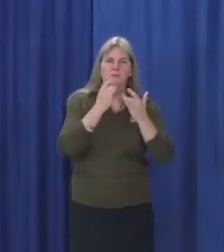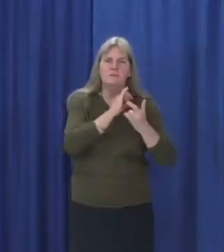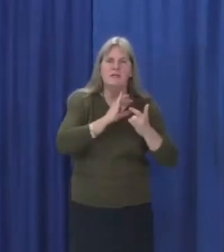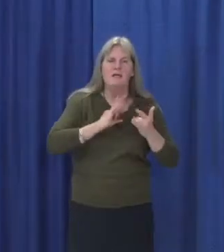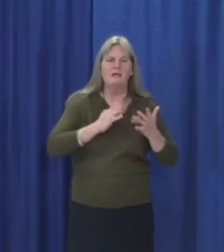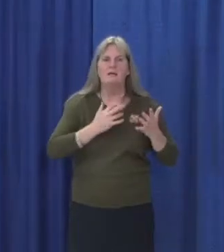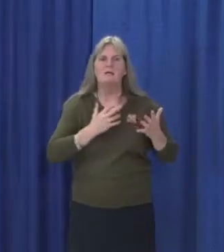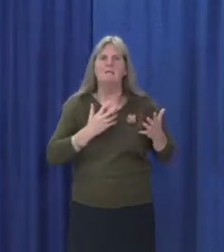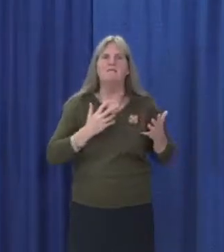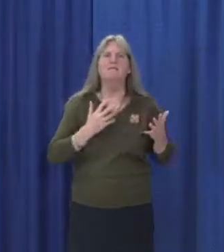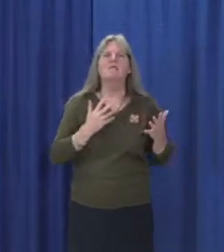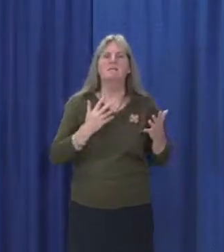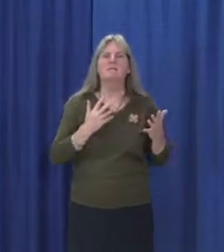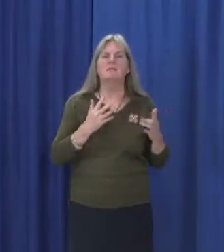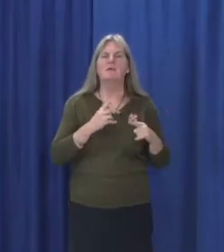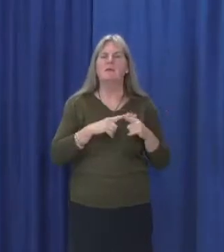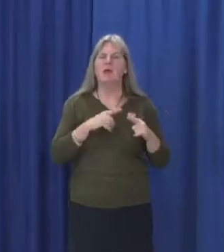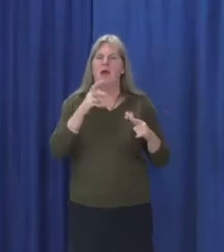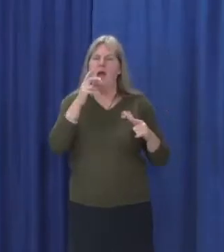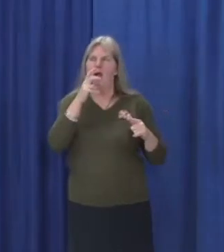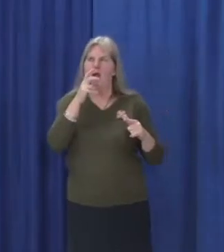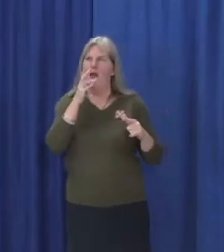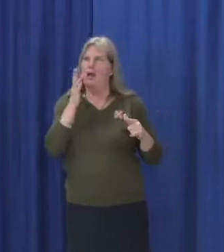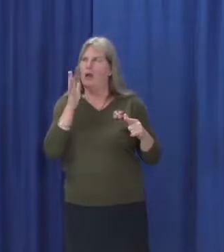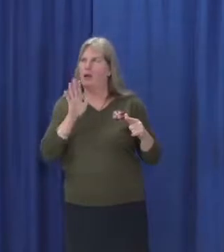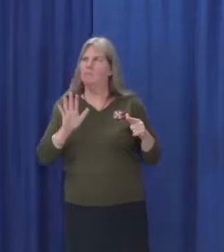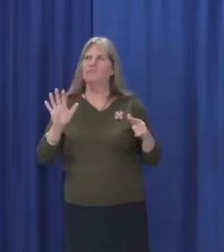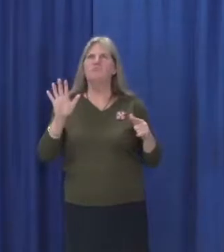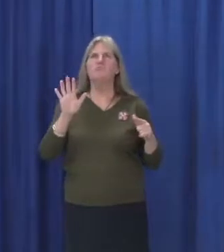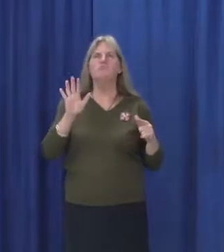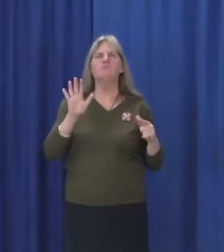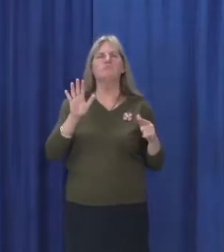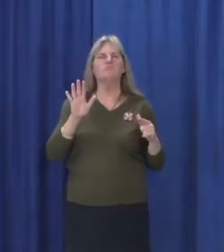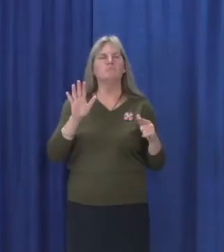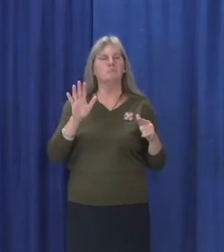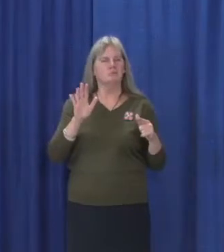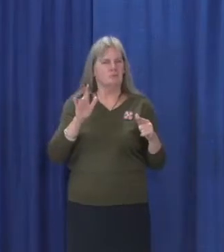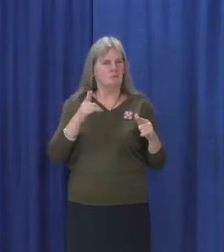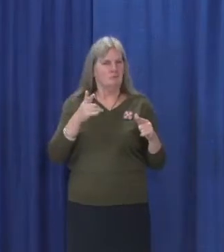of staff. I'm hearing from folks working